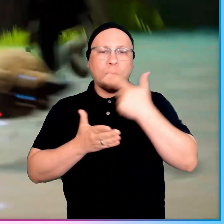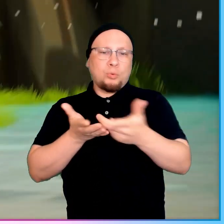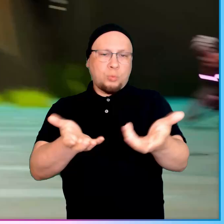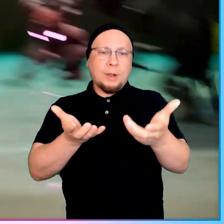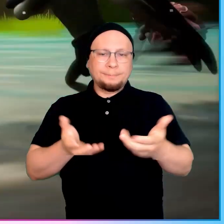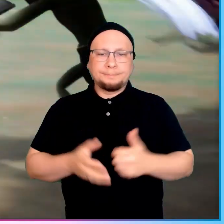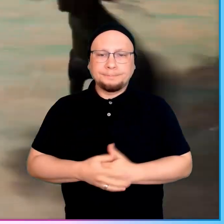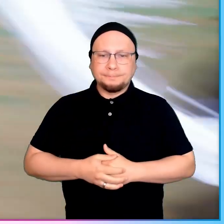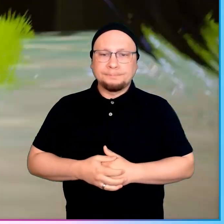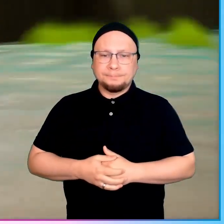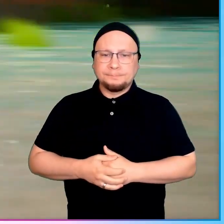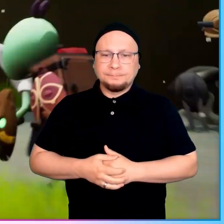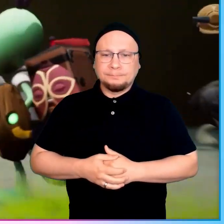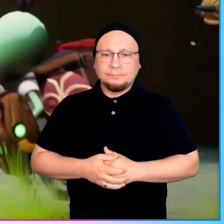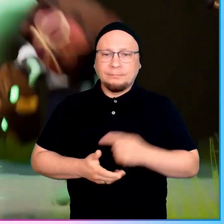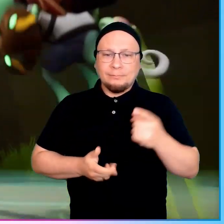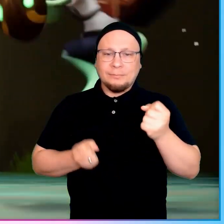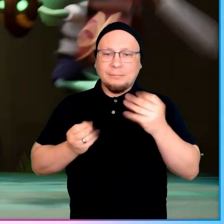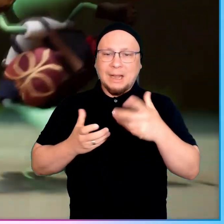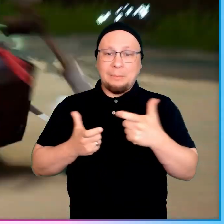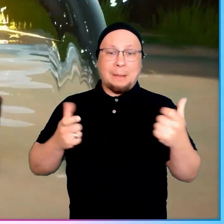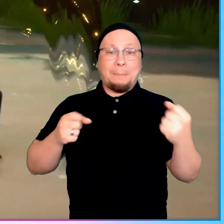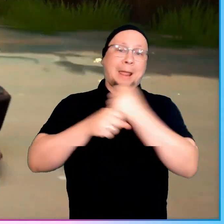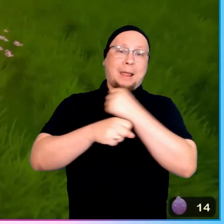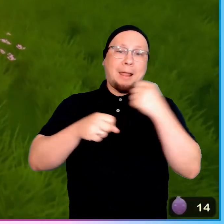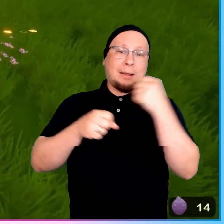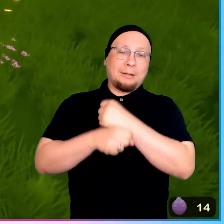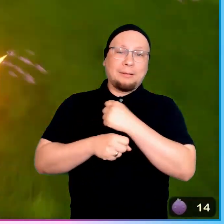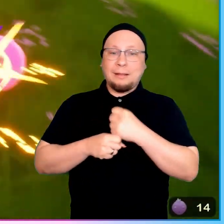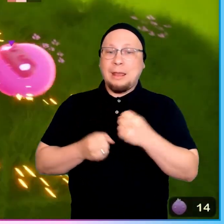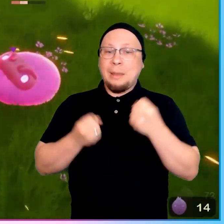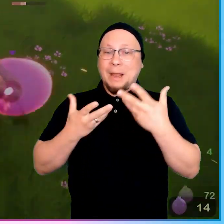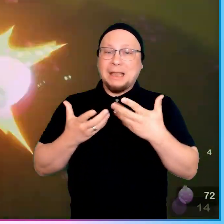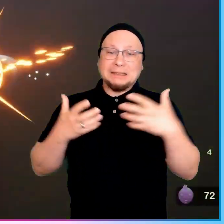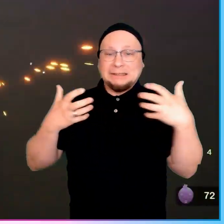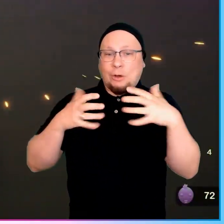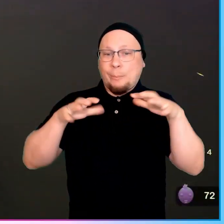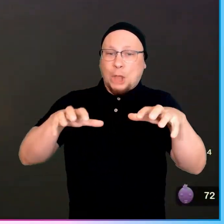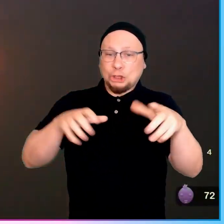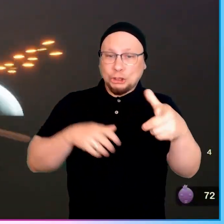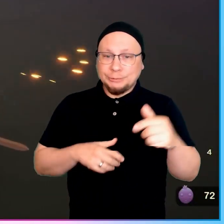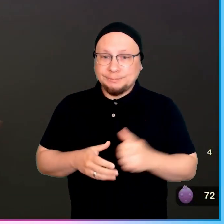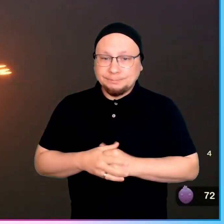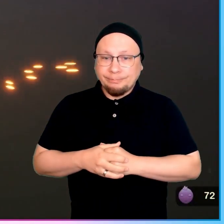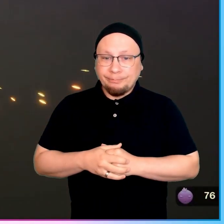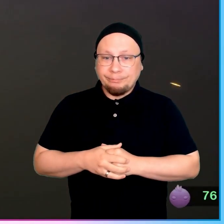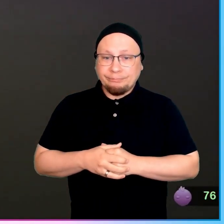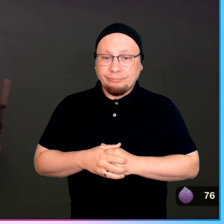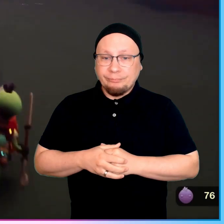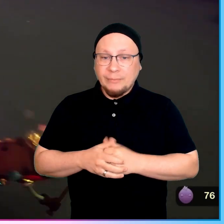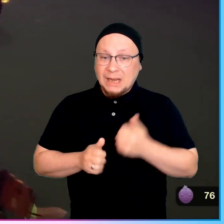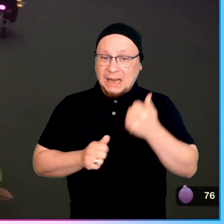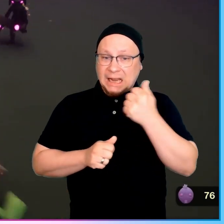Prepare for epic battles as you meet formidable enemies throughout your journey. Each mask grants unique abilities, empowering